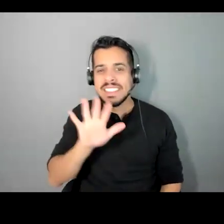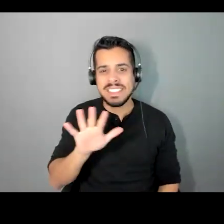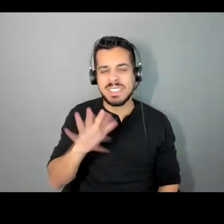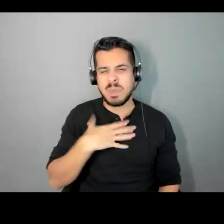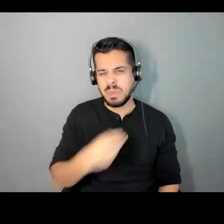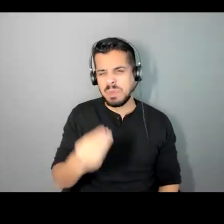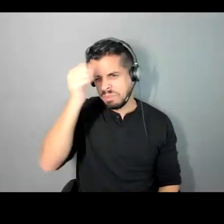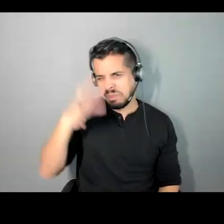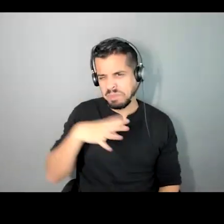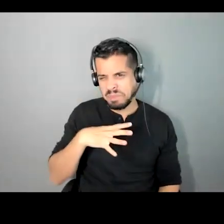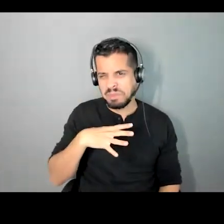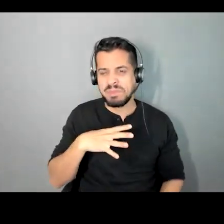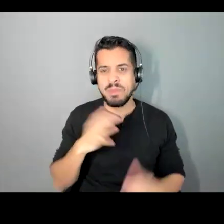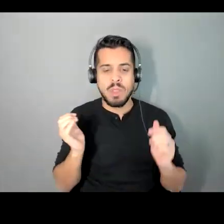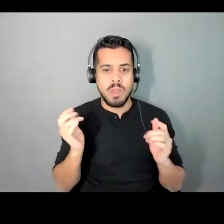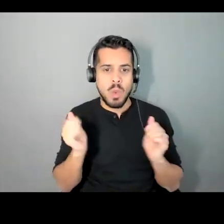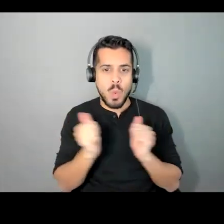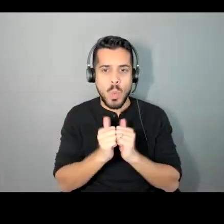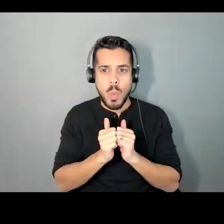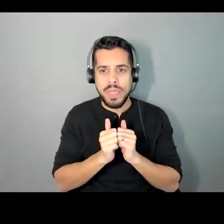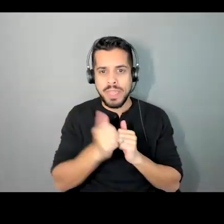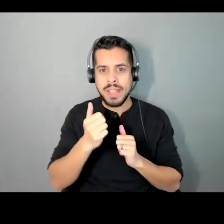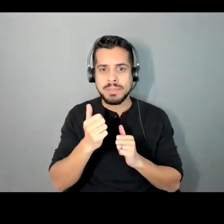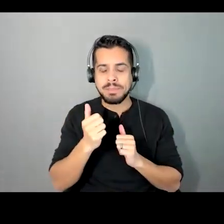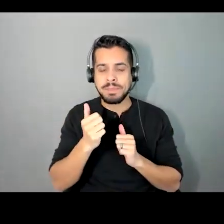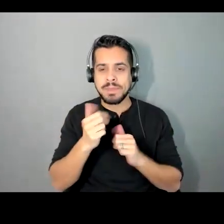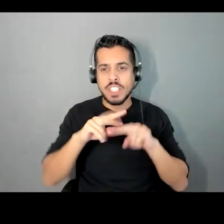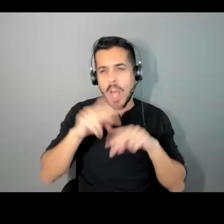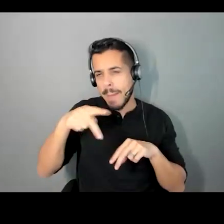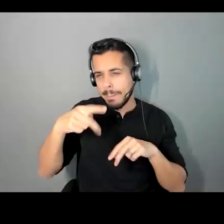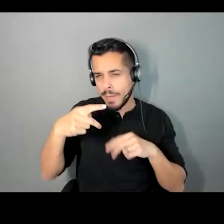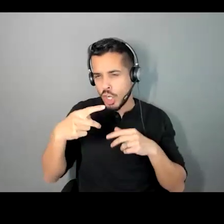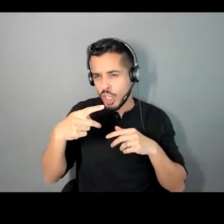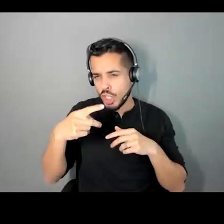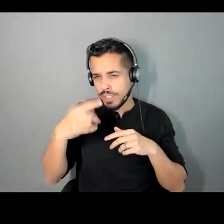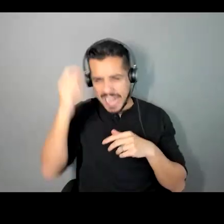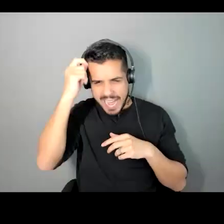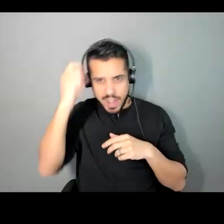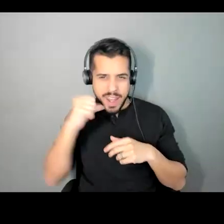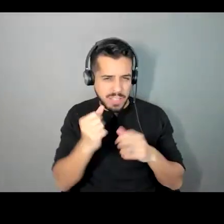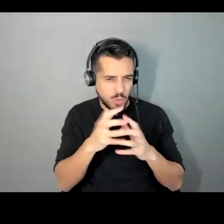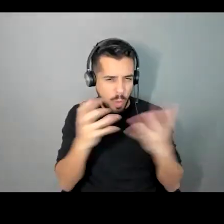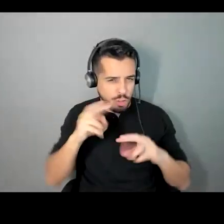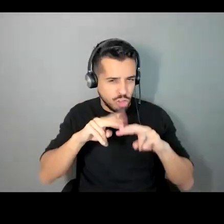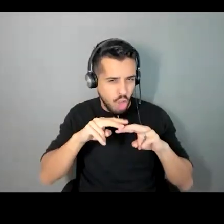uh... with, uh... salt and pepper hair. Um... not as much salt, but, uh... there's salt in there. So, um...